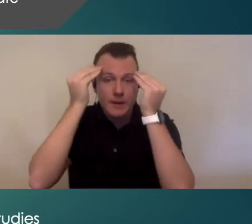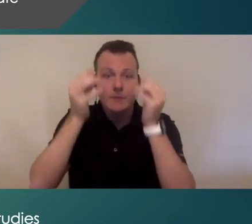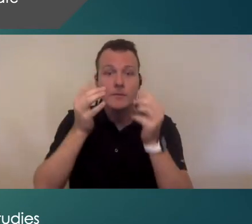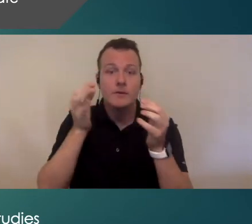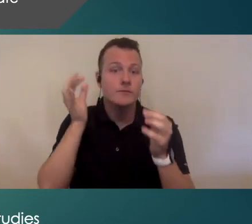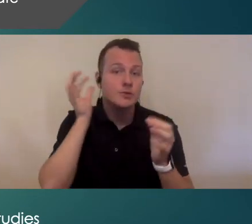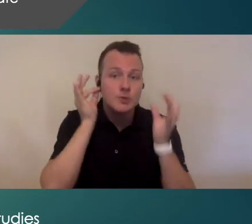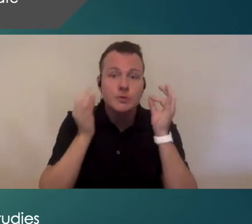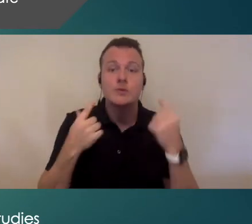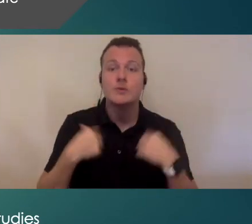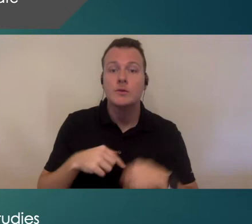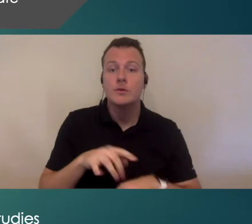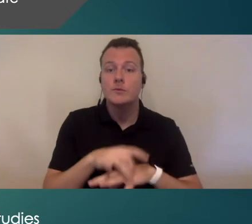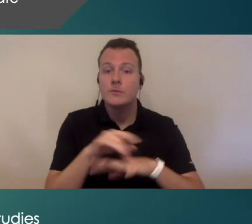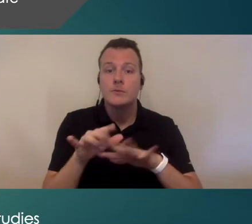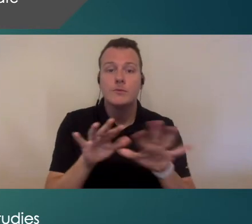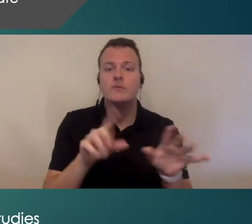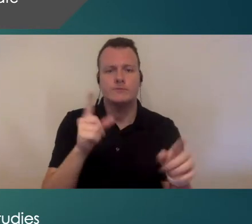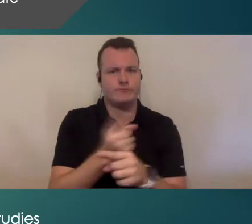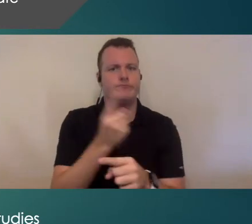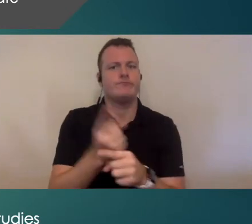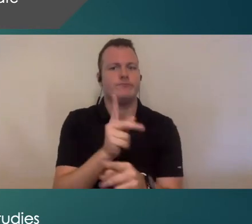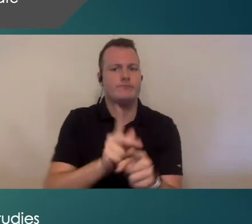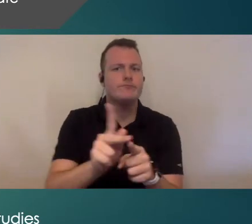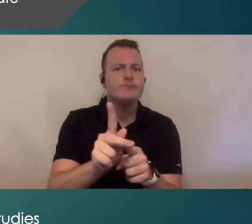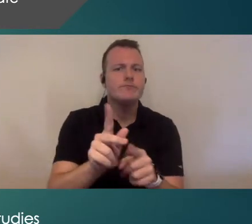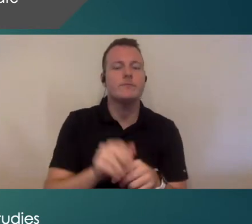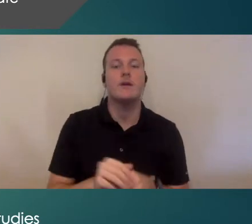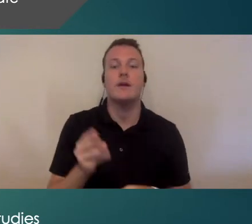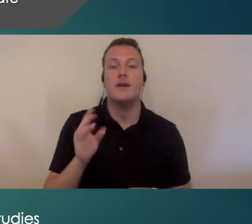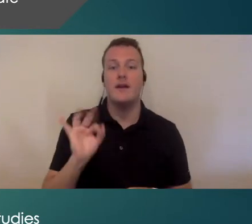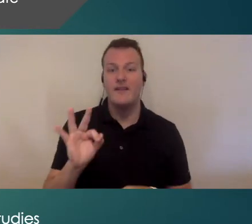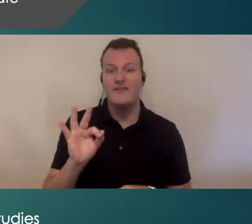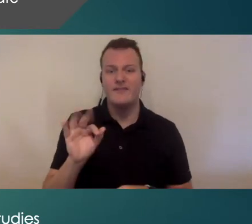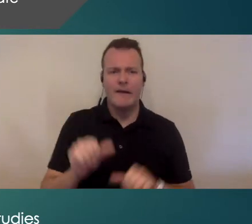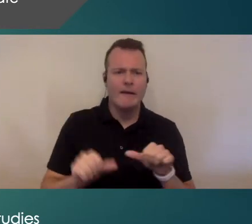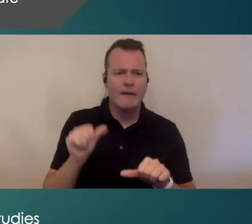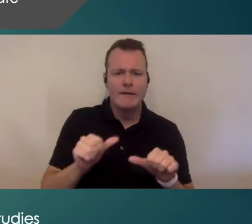your jewelry should also be professional. So when in doubt, if you're not sure, ask